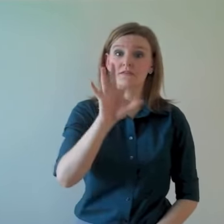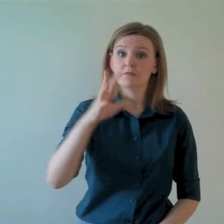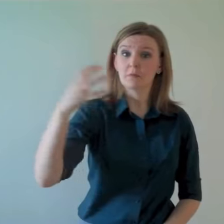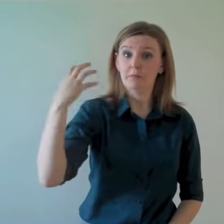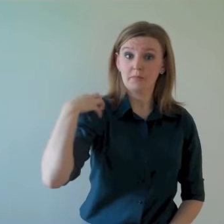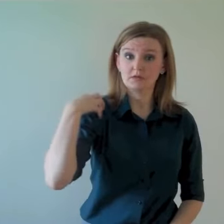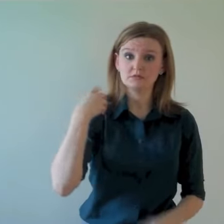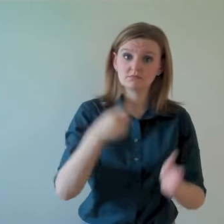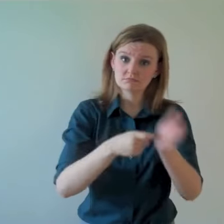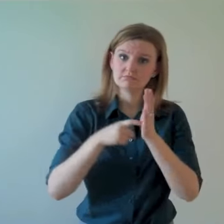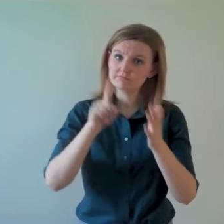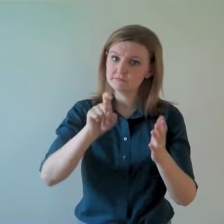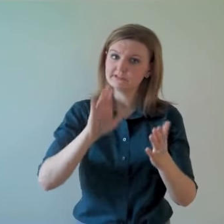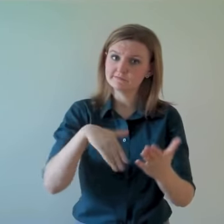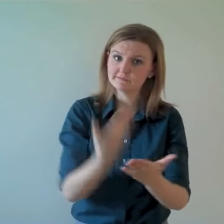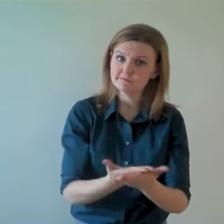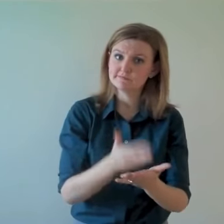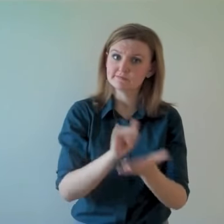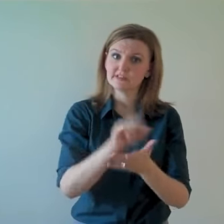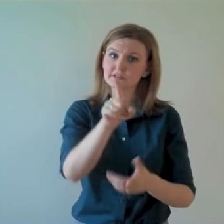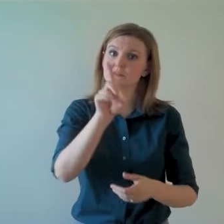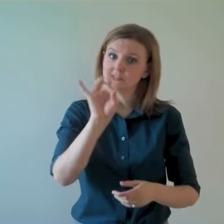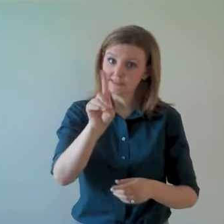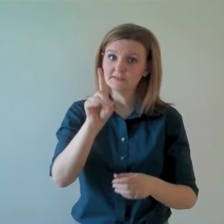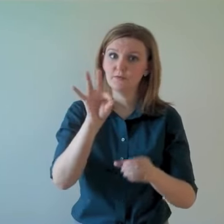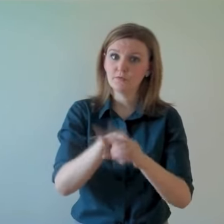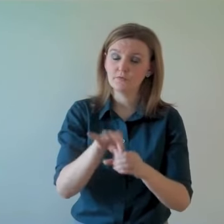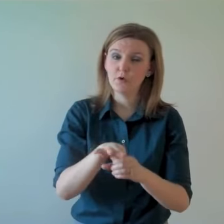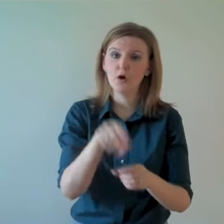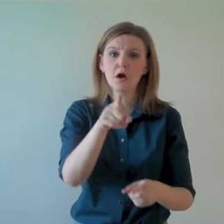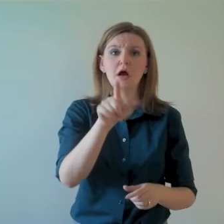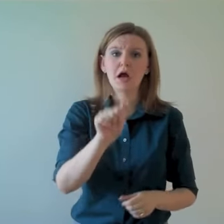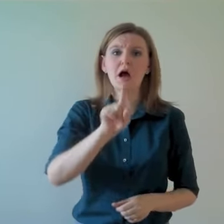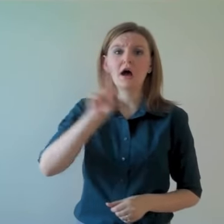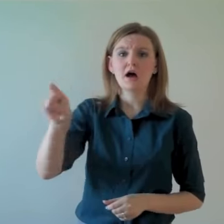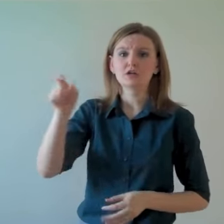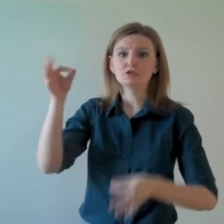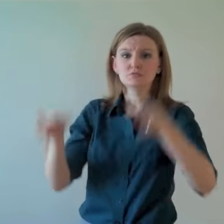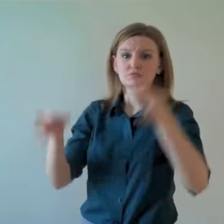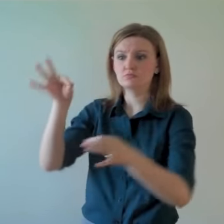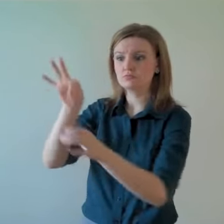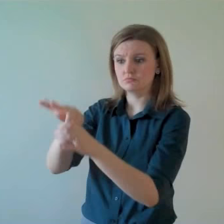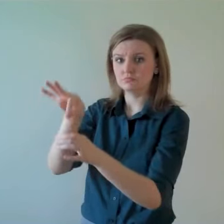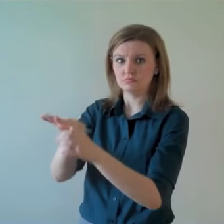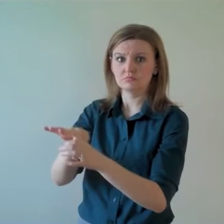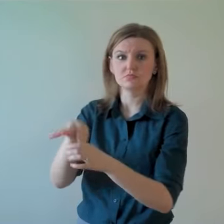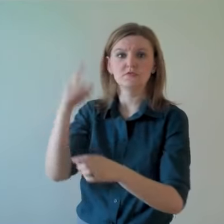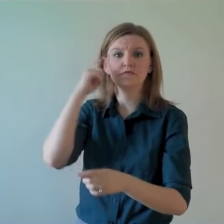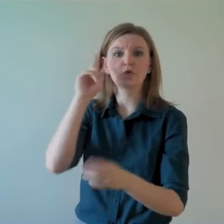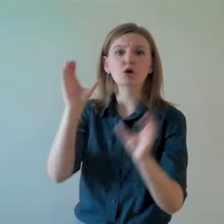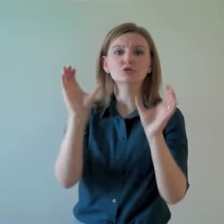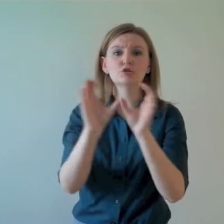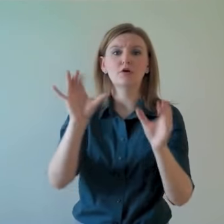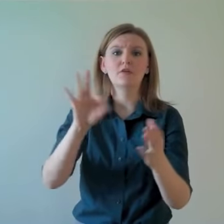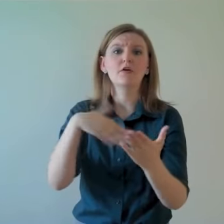If your boss requires that you show proof that you voted you can ask an Election Judge to give you a certificate